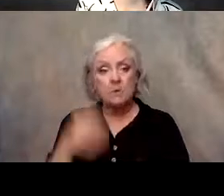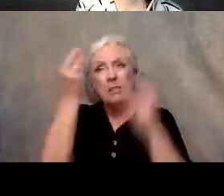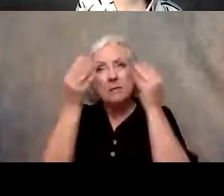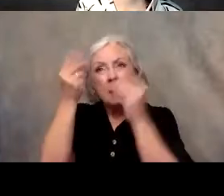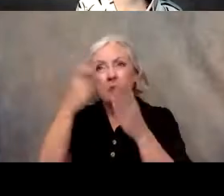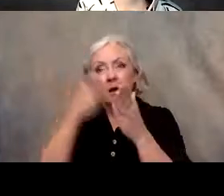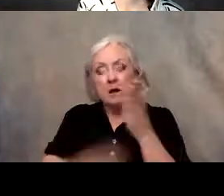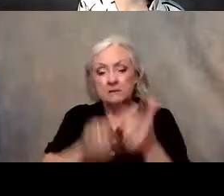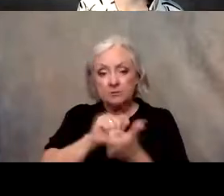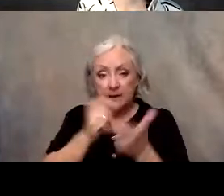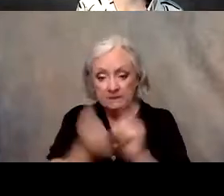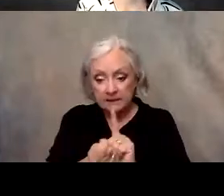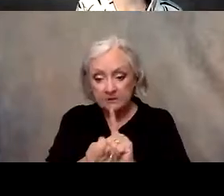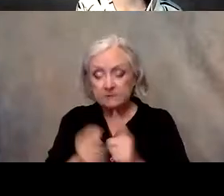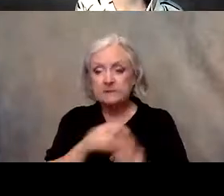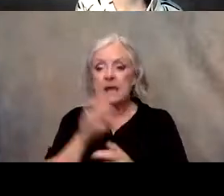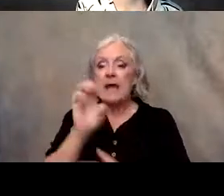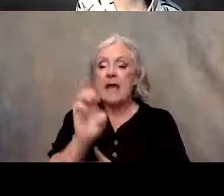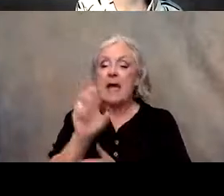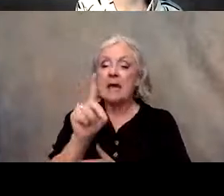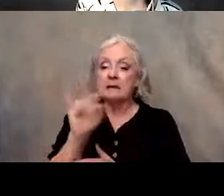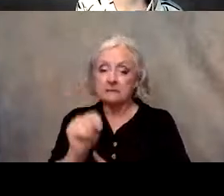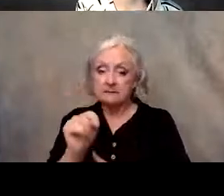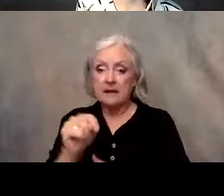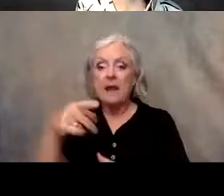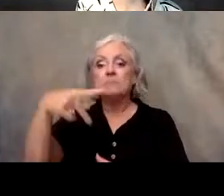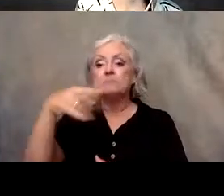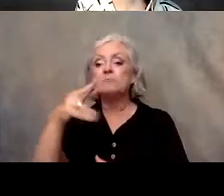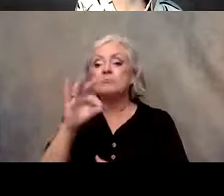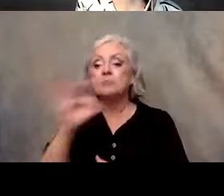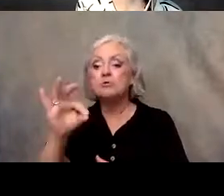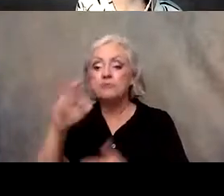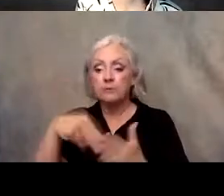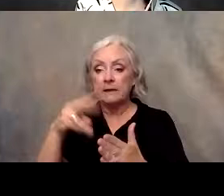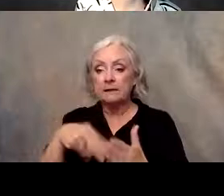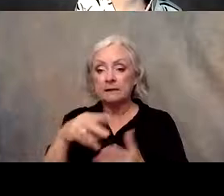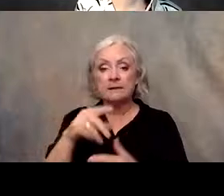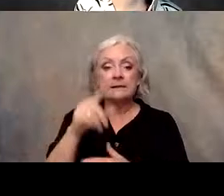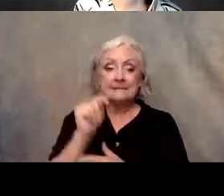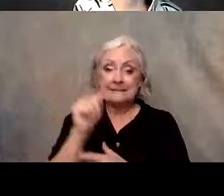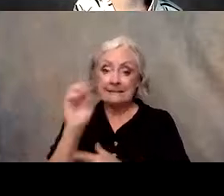and proofreading, or TEP, in the target language. Or languages that are selected.